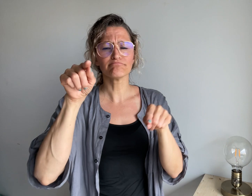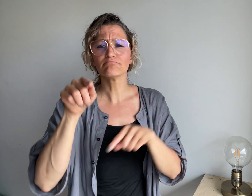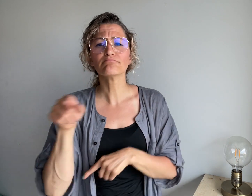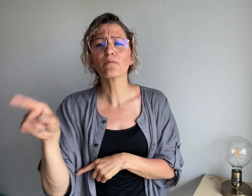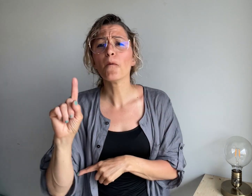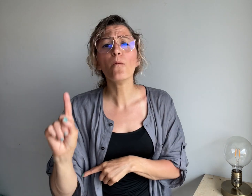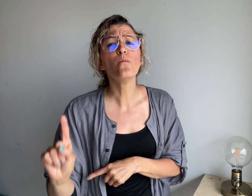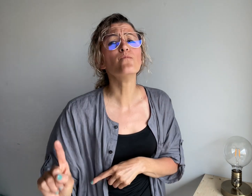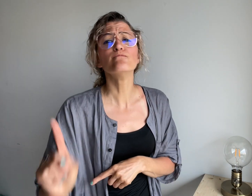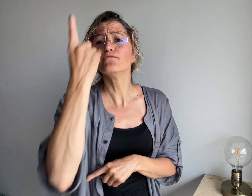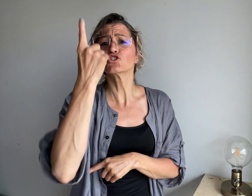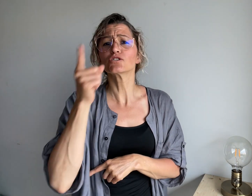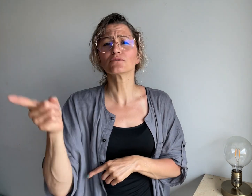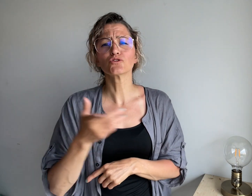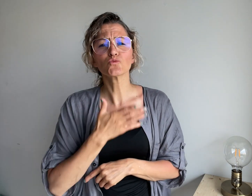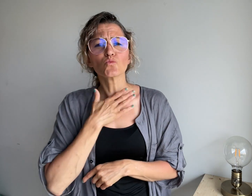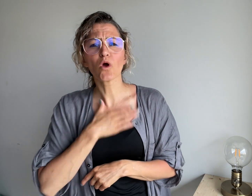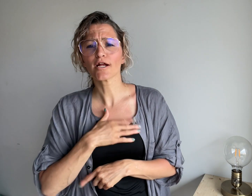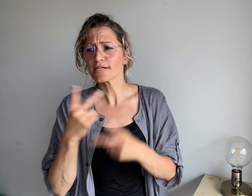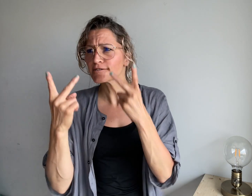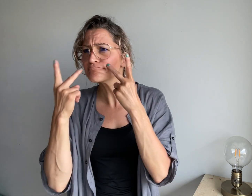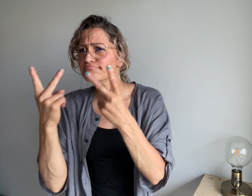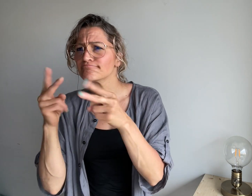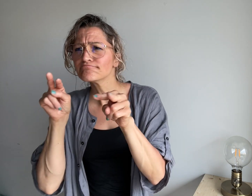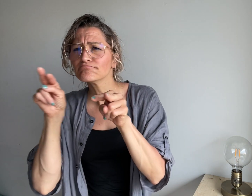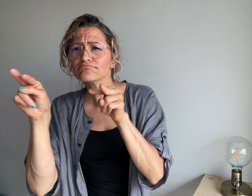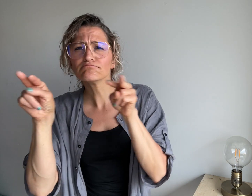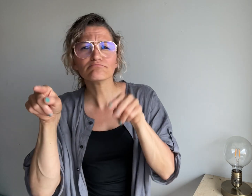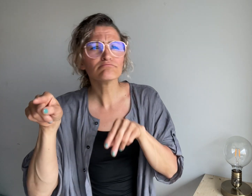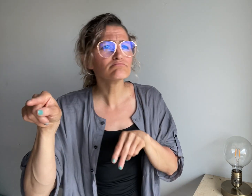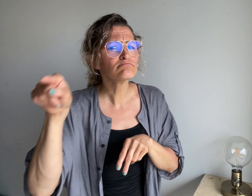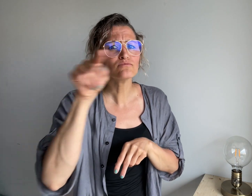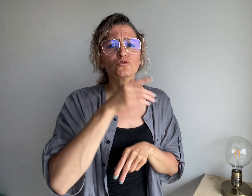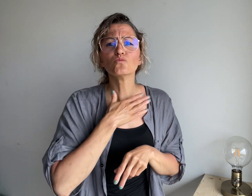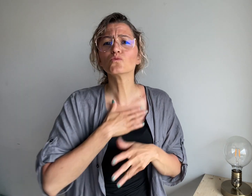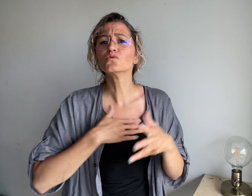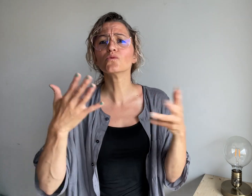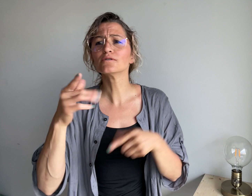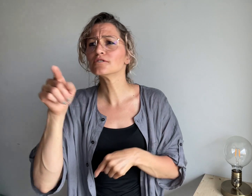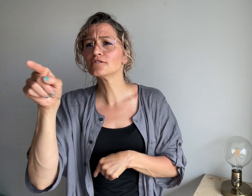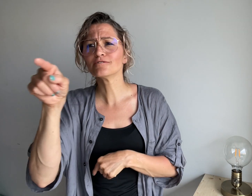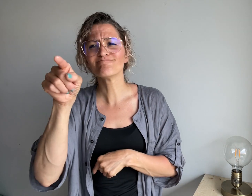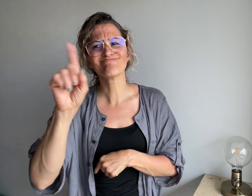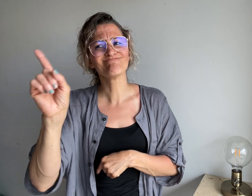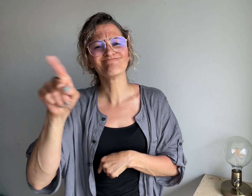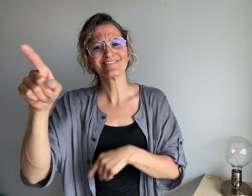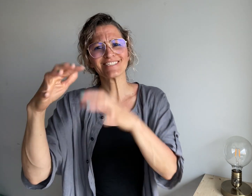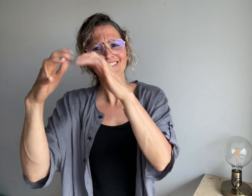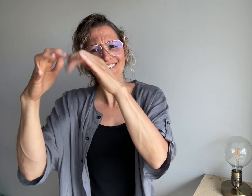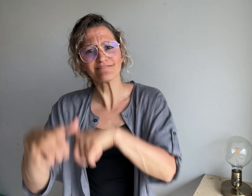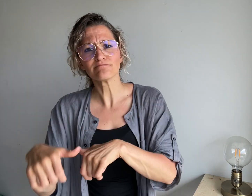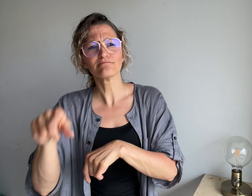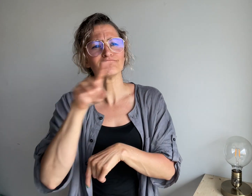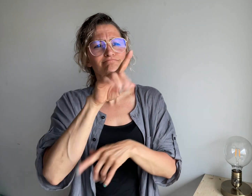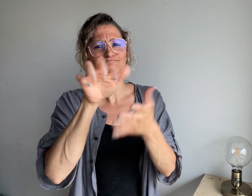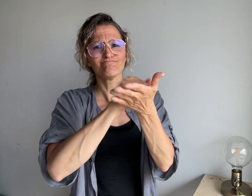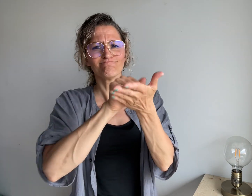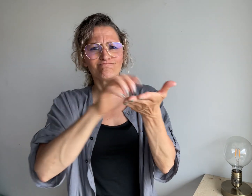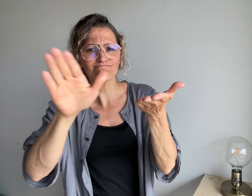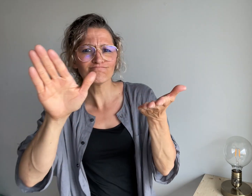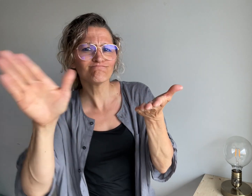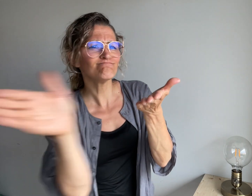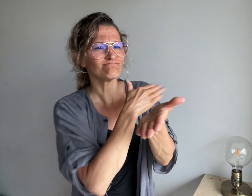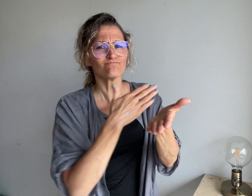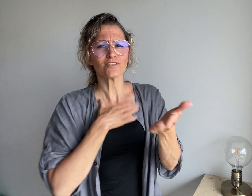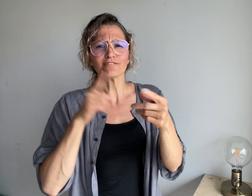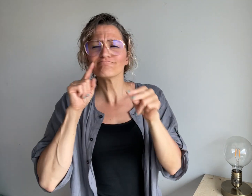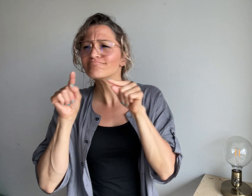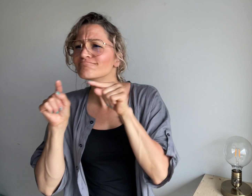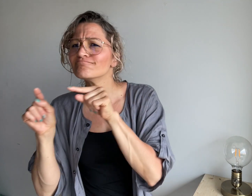they looked for was for places to demolish. They decided to demolish